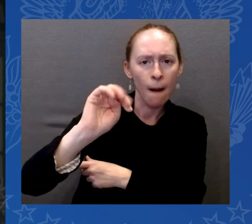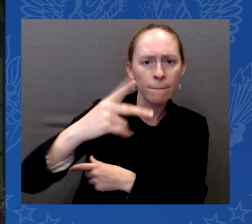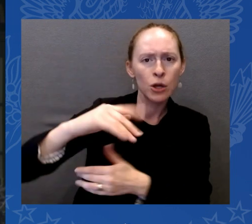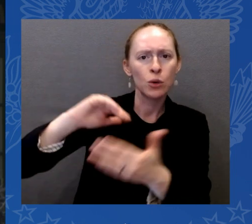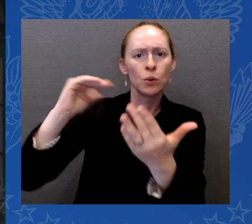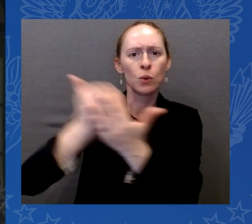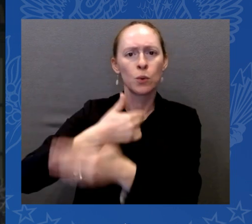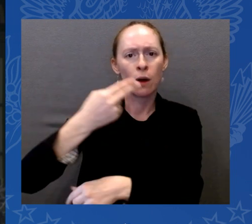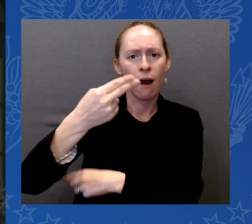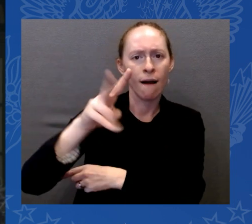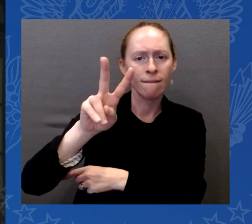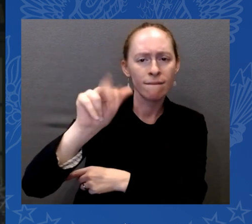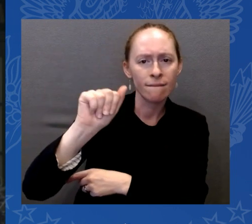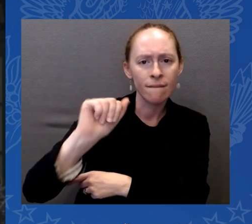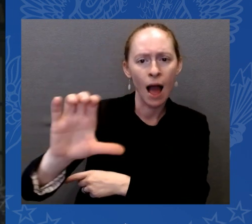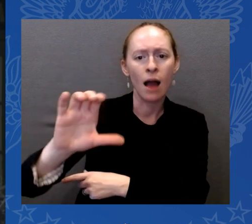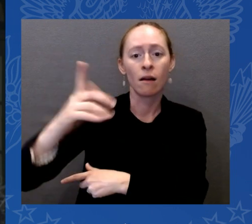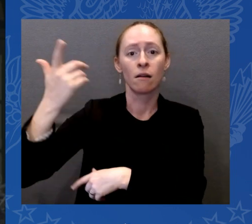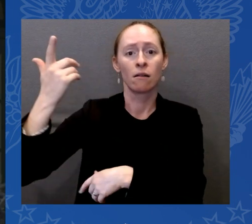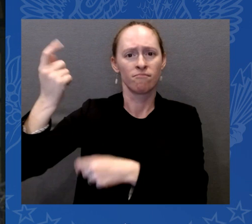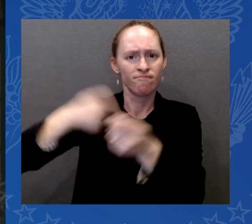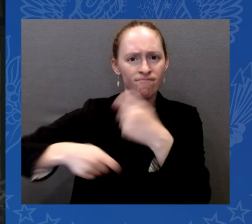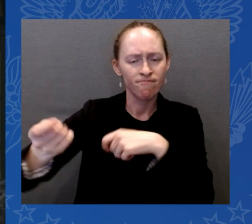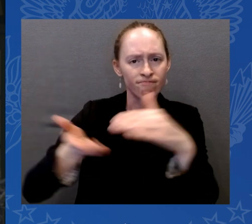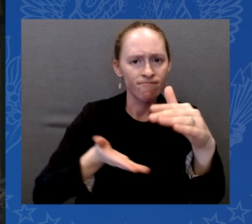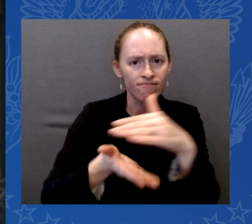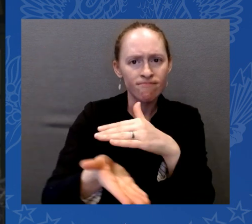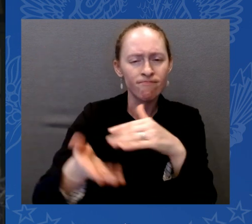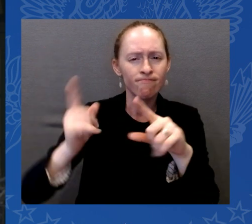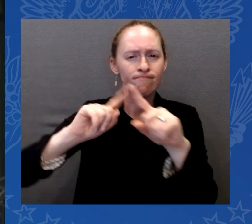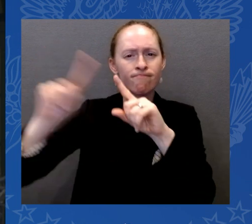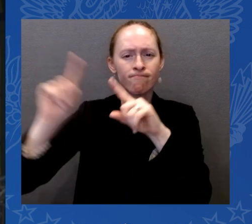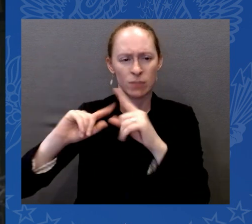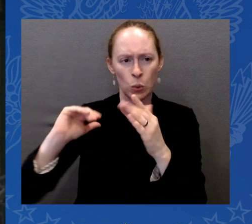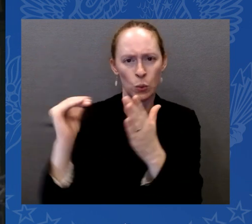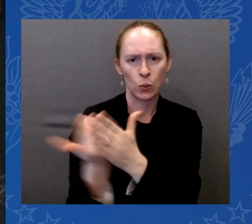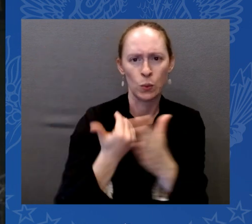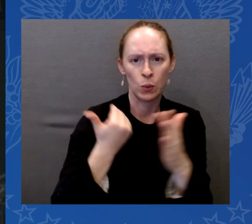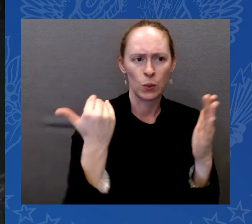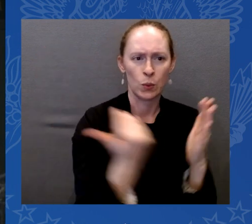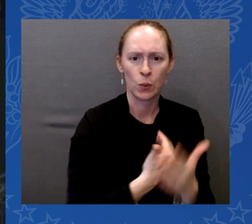It gives a tax credit of up to $7,500 to buy a new electric vehicle